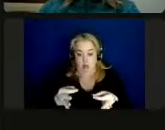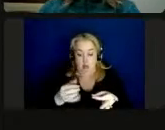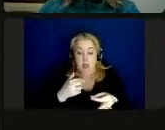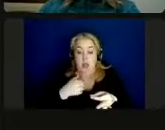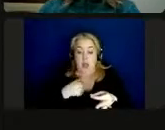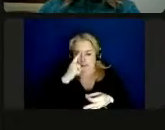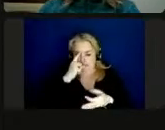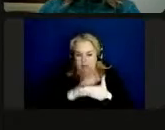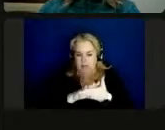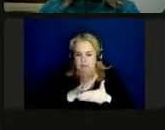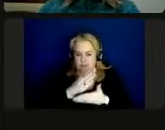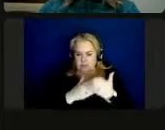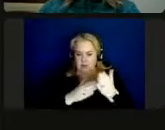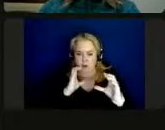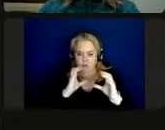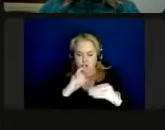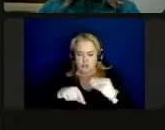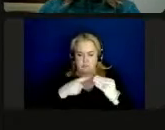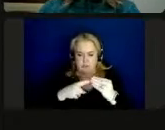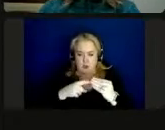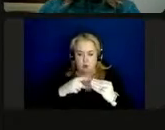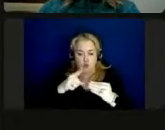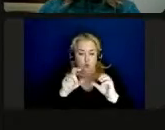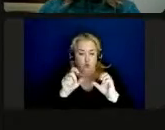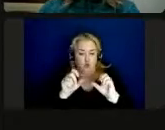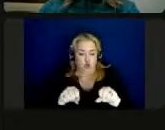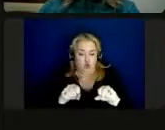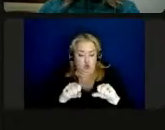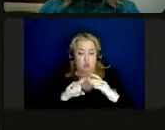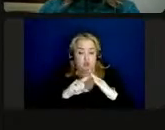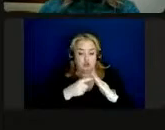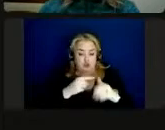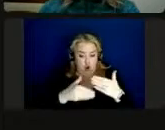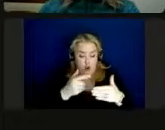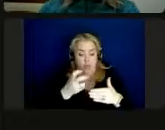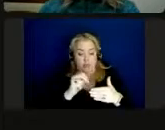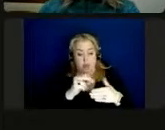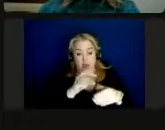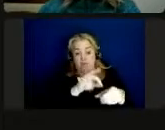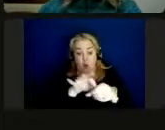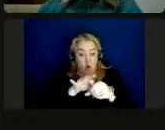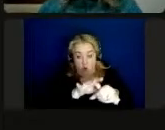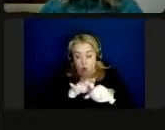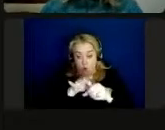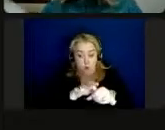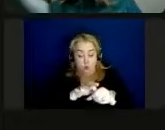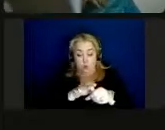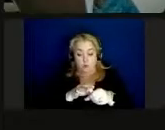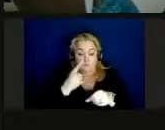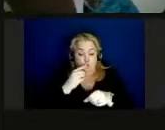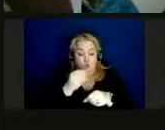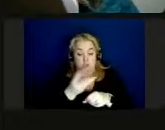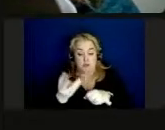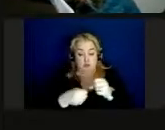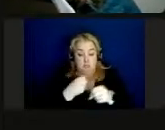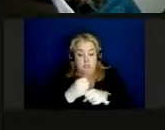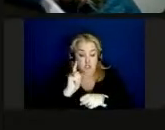THE VOTERS OR WHETHER TO ENACT